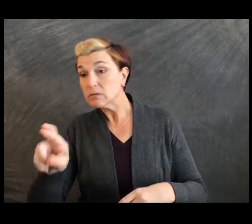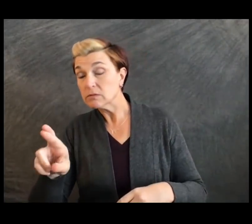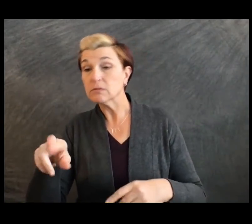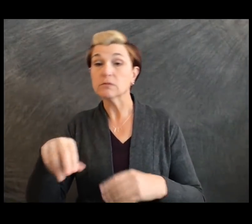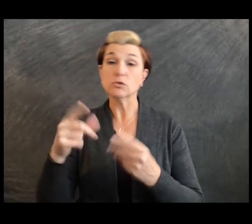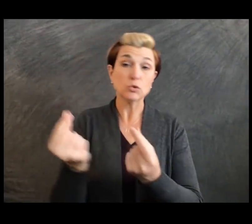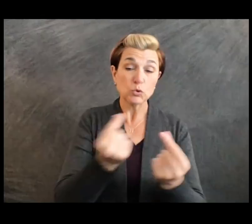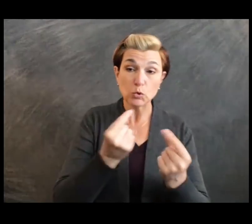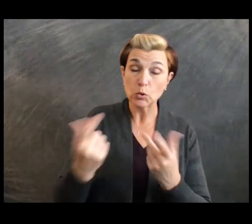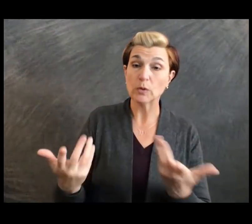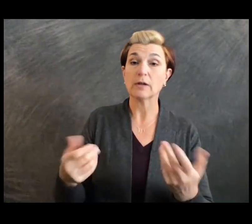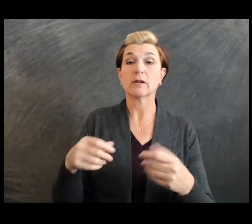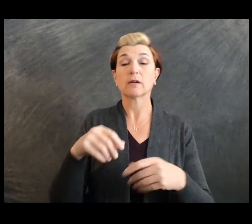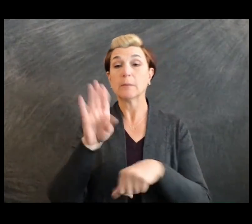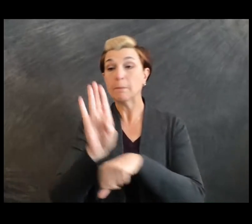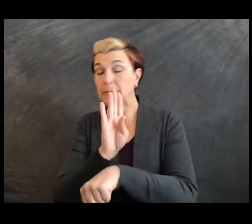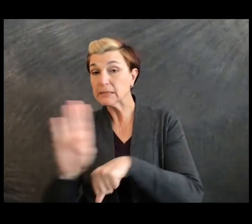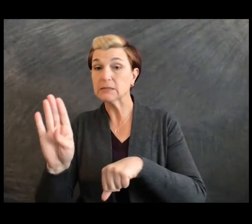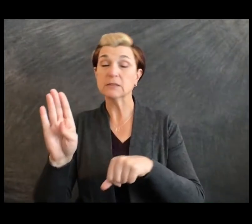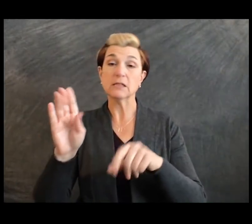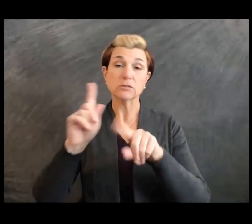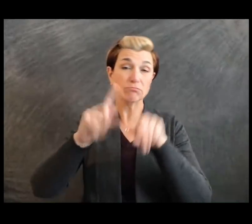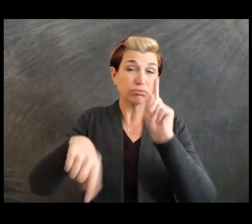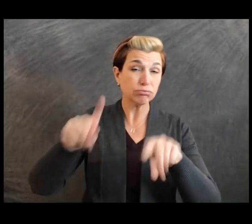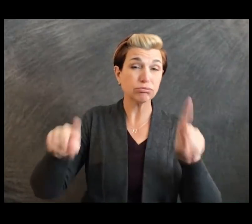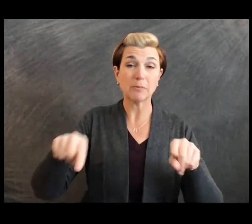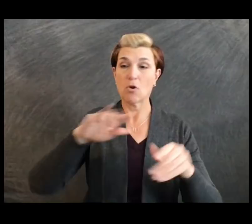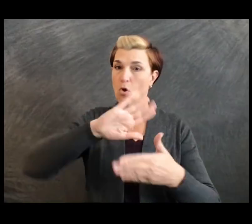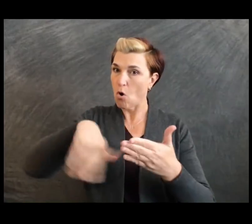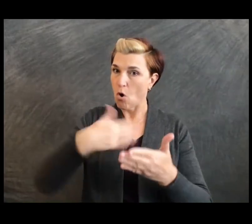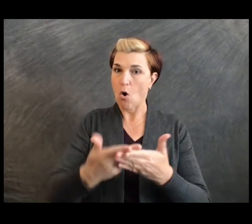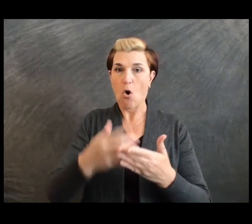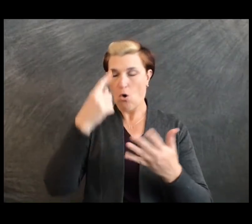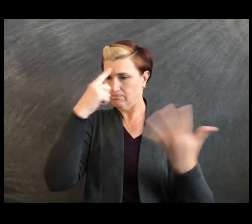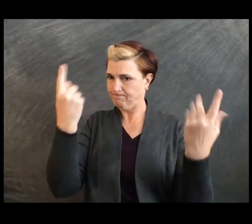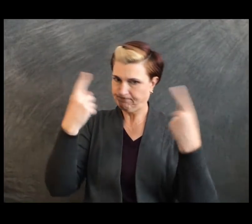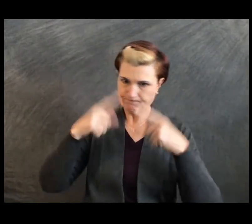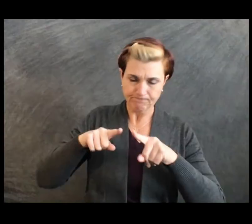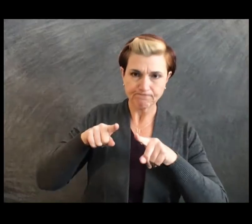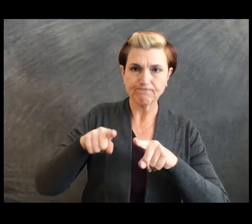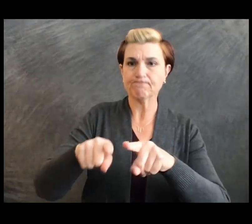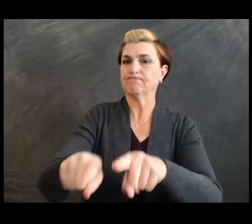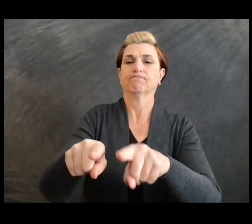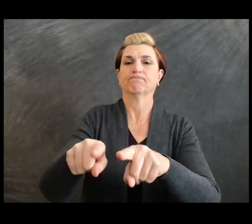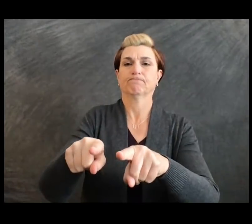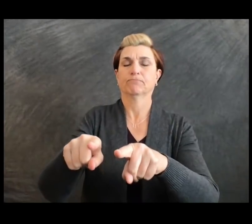together they're responding with common sense compassion and generosity people